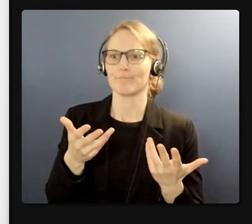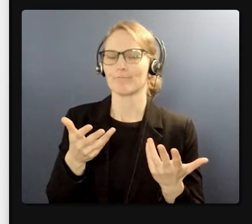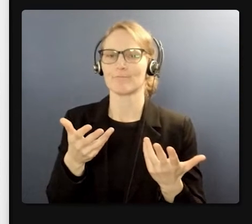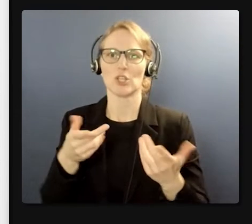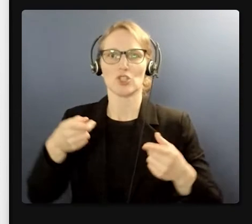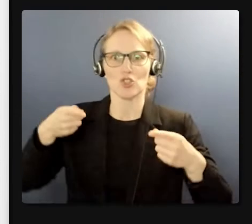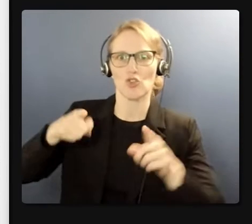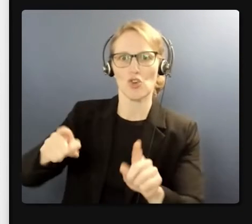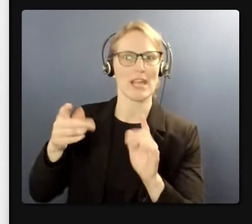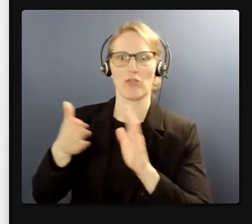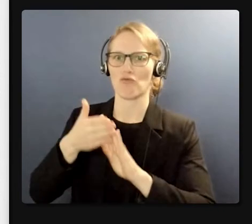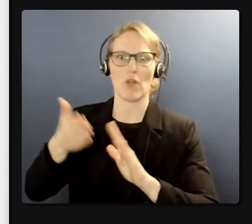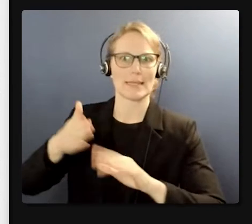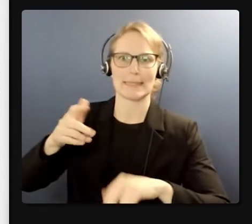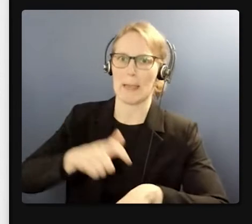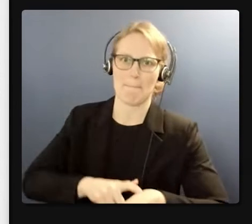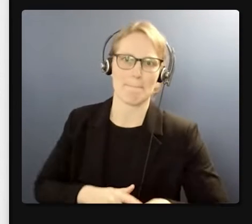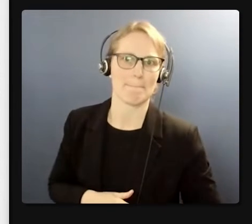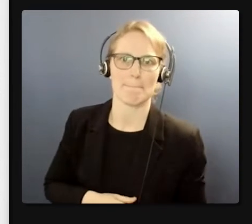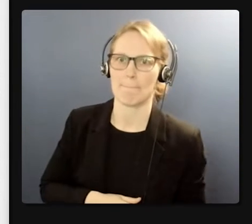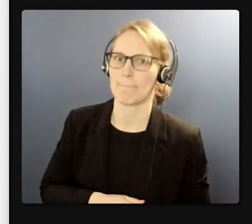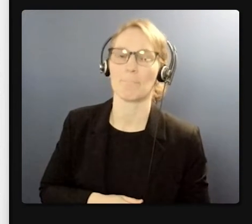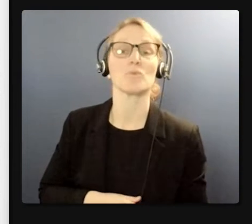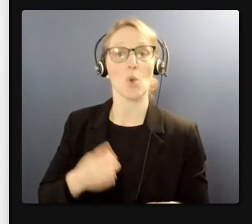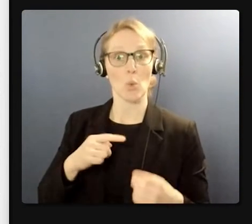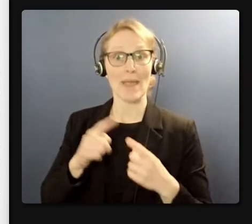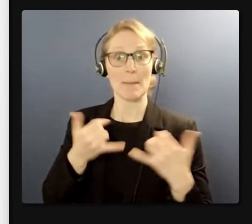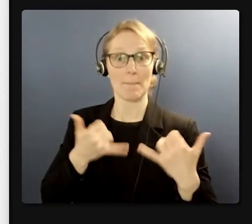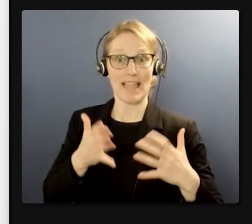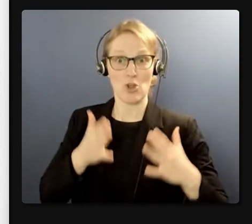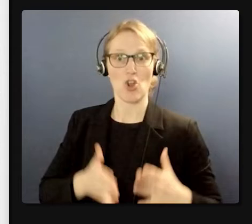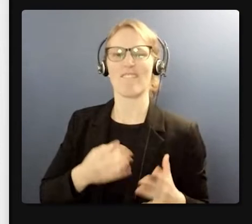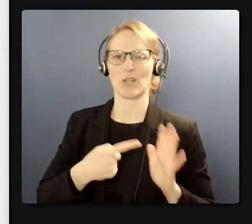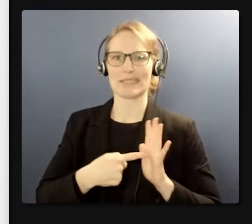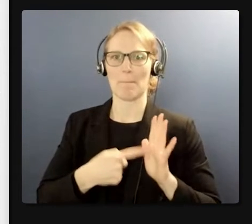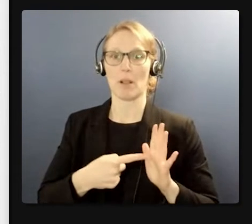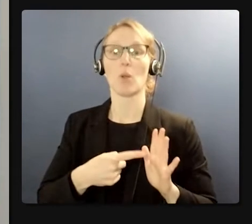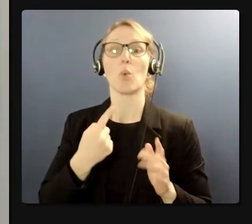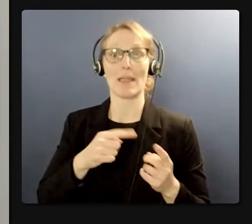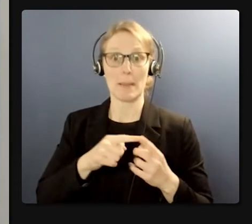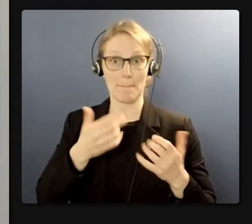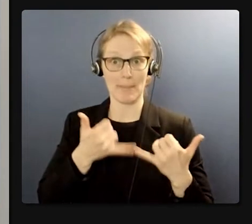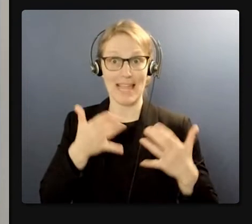So probably when the player, for example, customizes his car and shoes as the color,